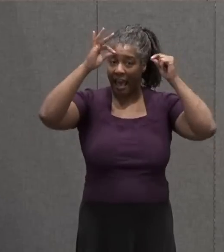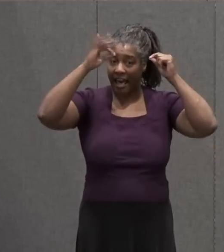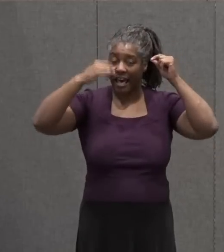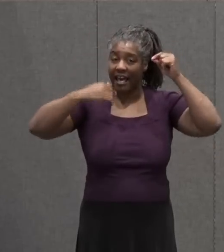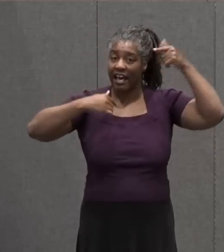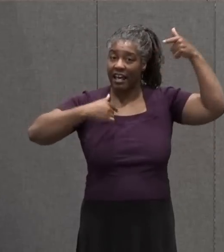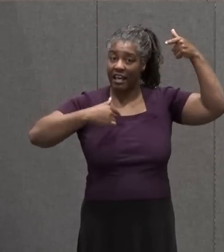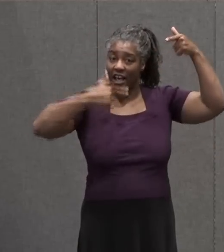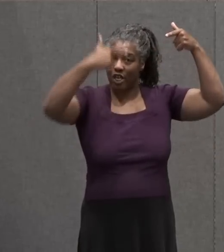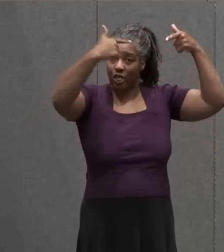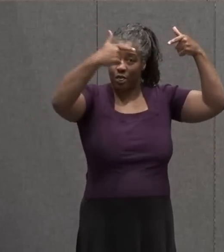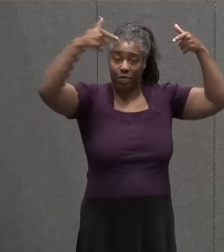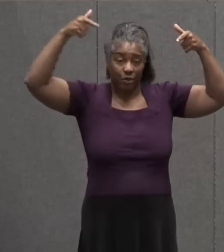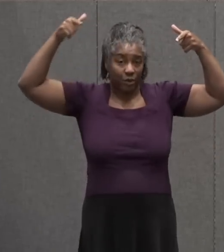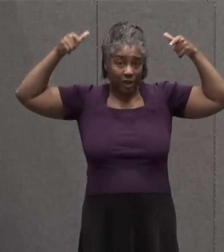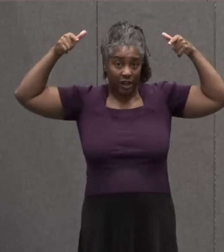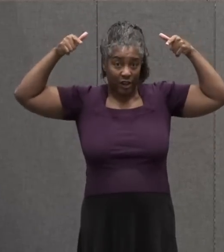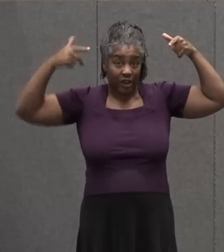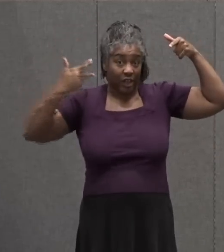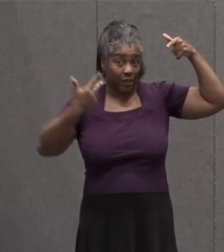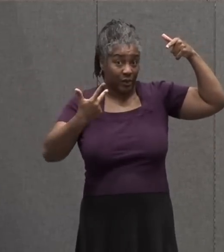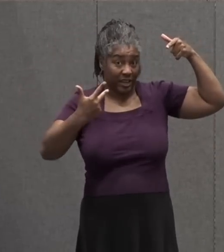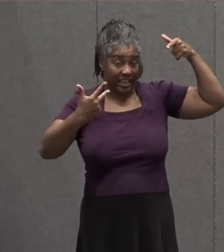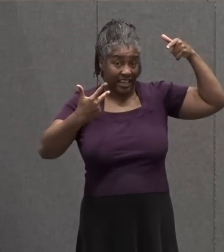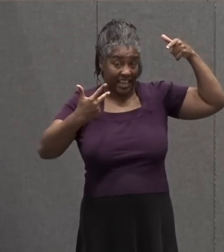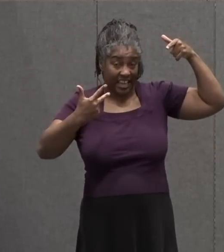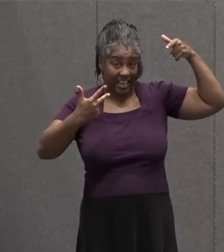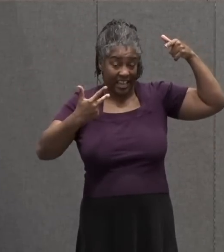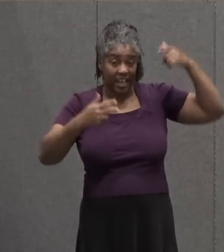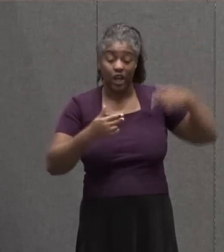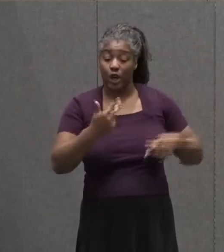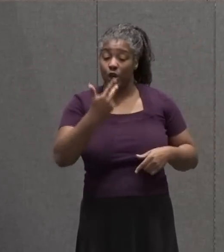three corners has my hat